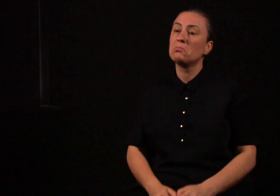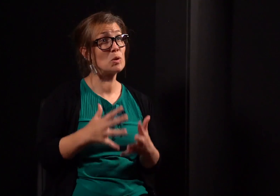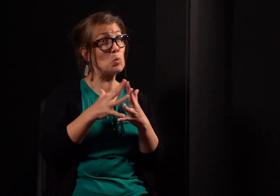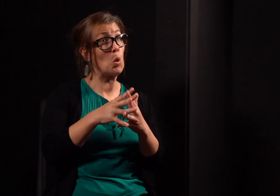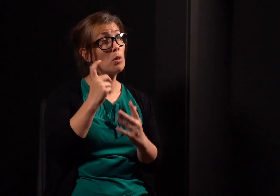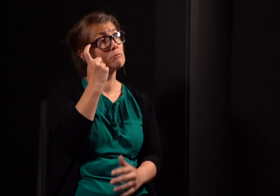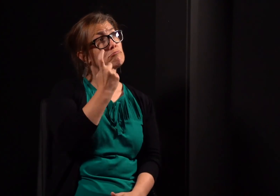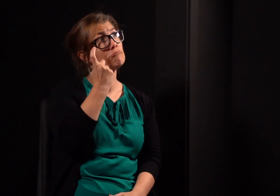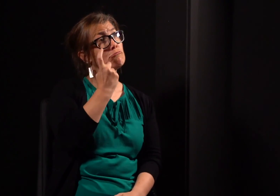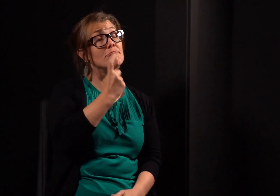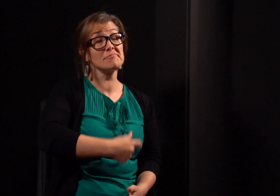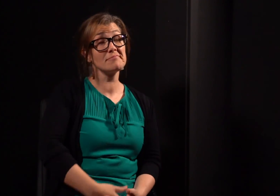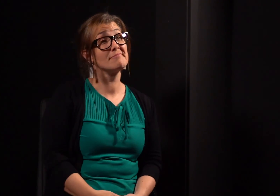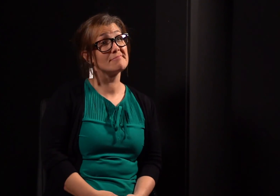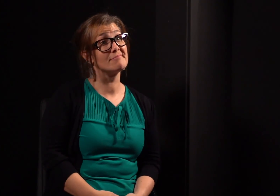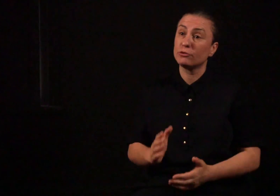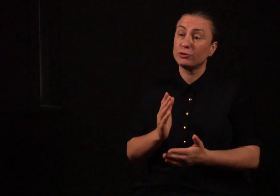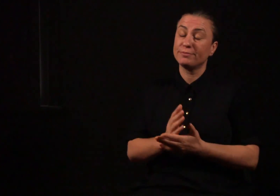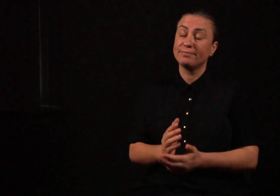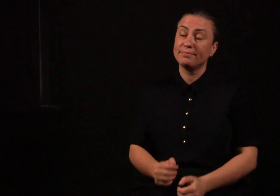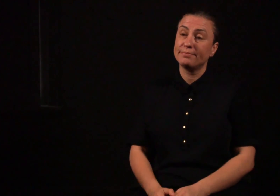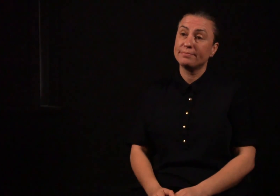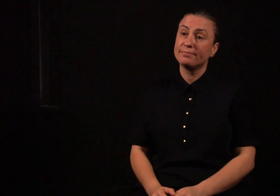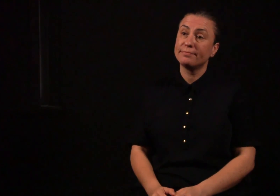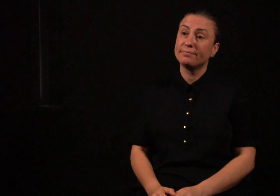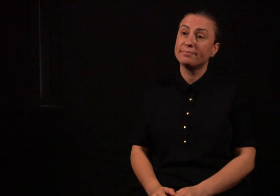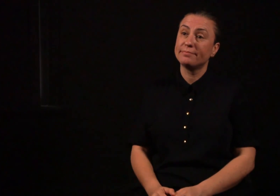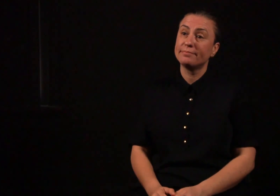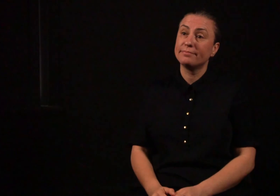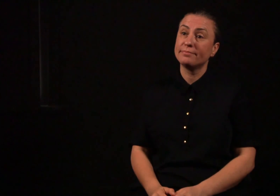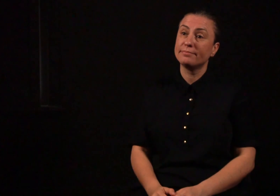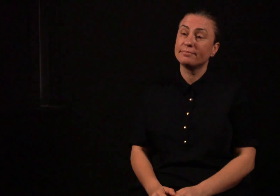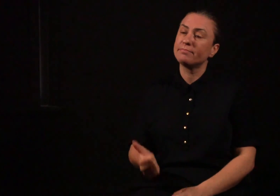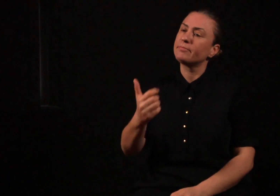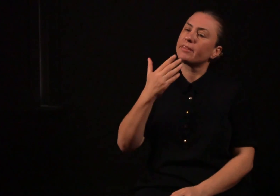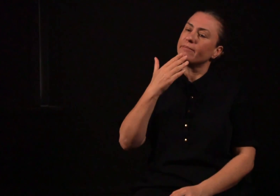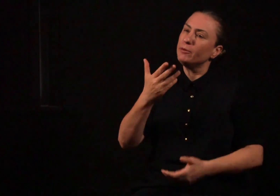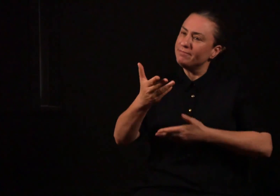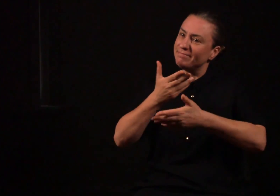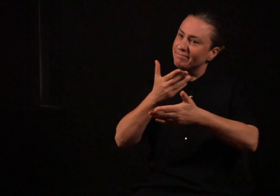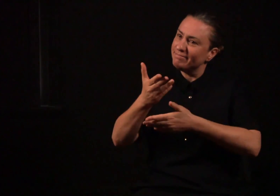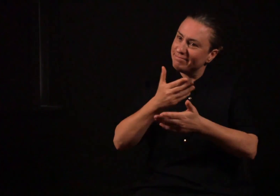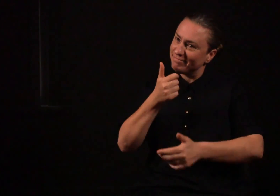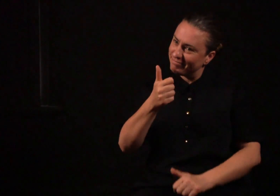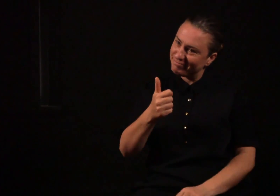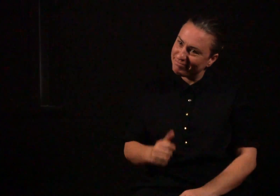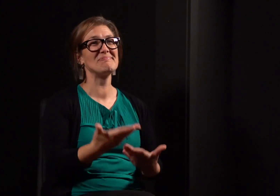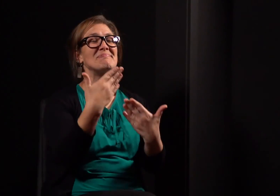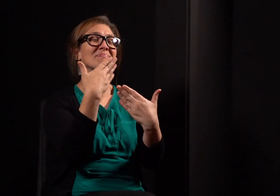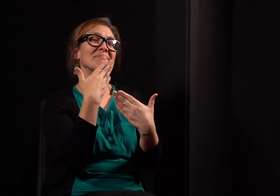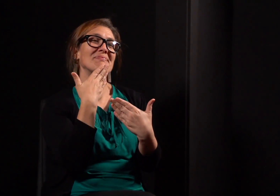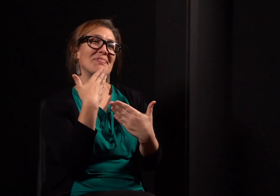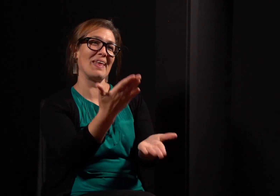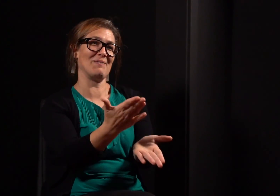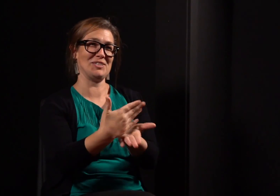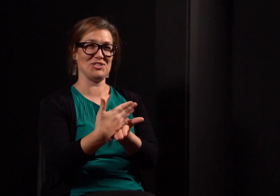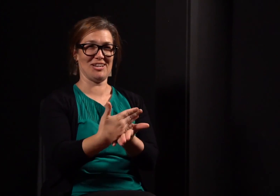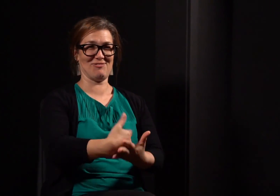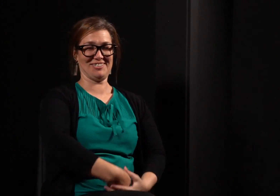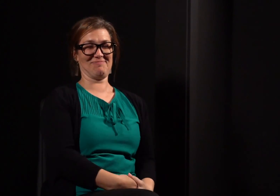I can ask for that. It's worth considering. Hmm, well thank you for this discussion, Kirri. No, thank you Steph for sharing.